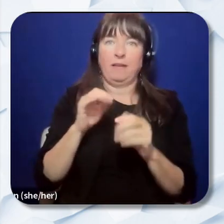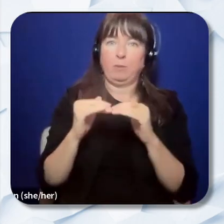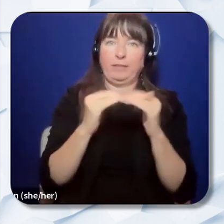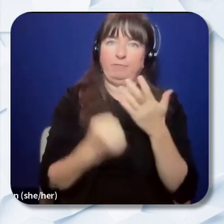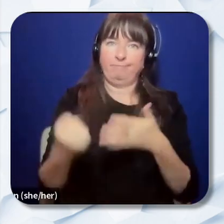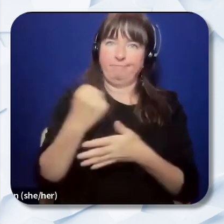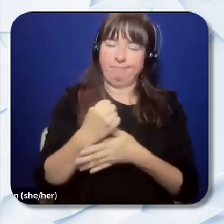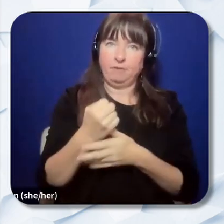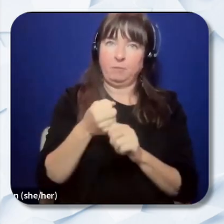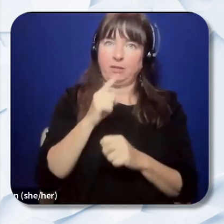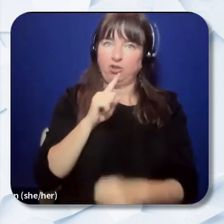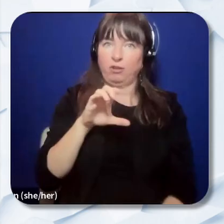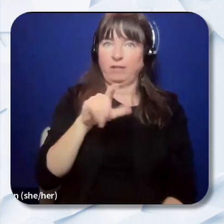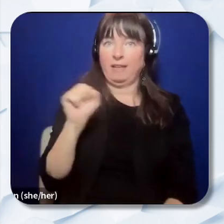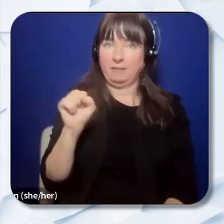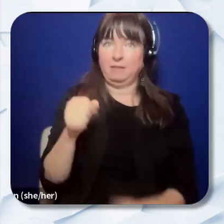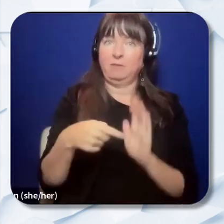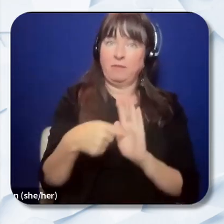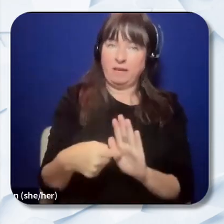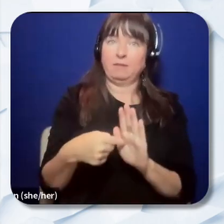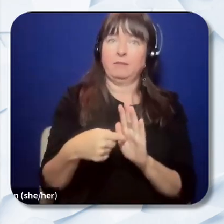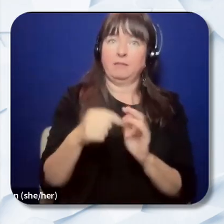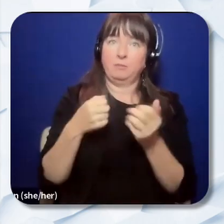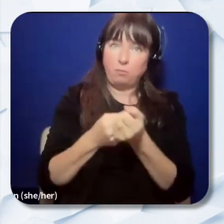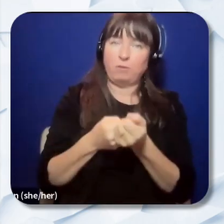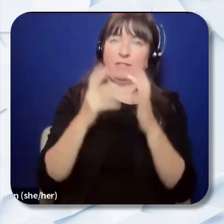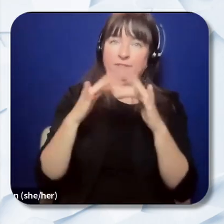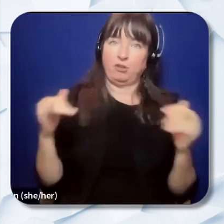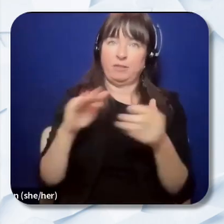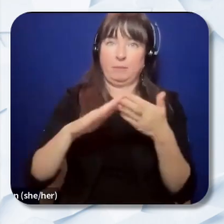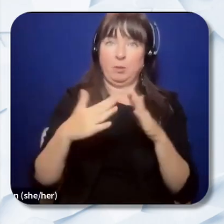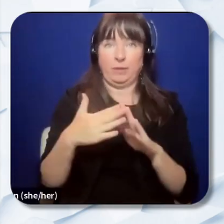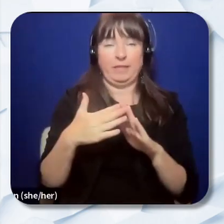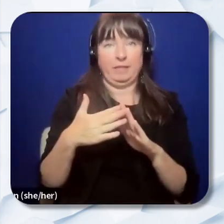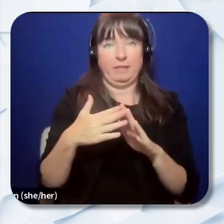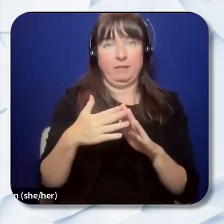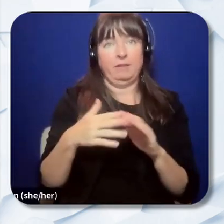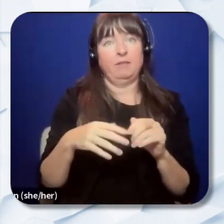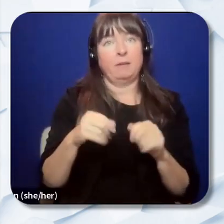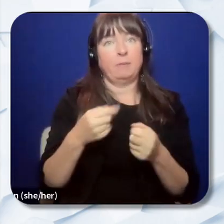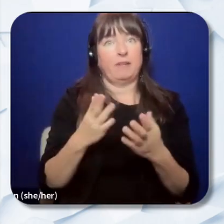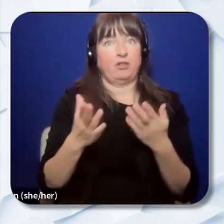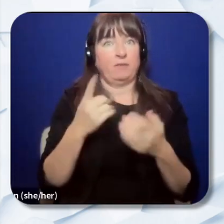CLASS reflects and supports diverse communities that it serves and provides actionable insights